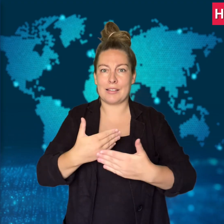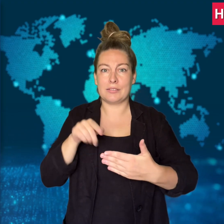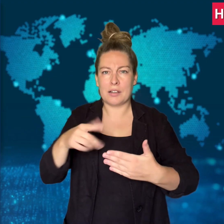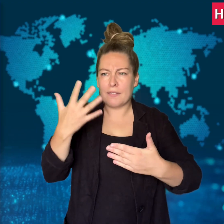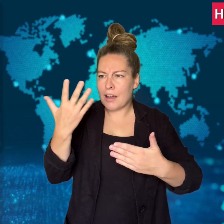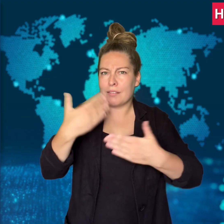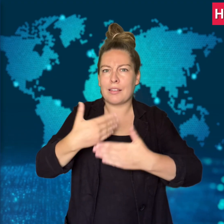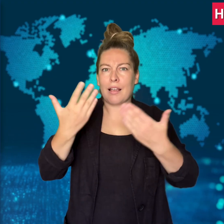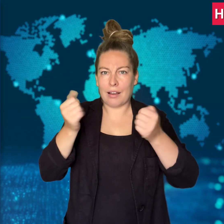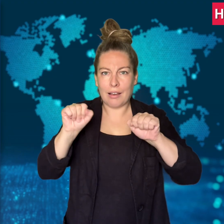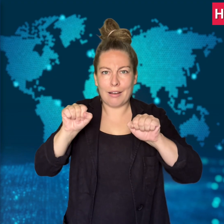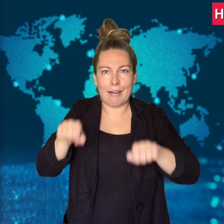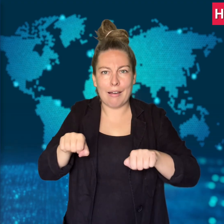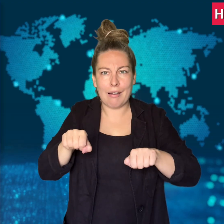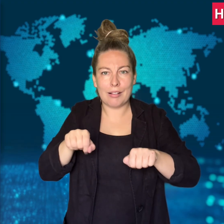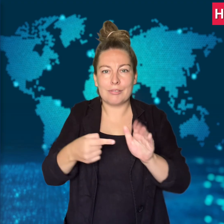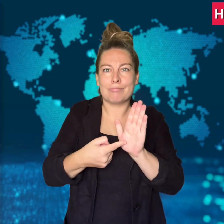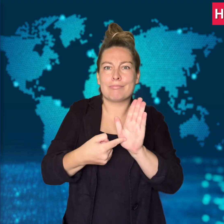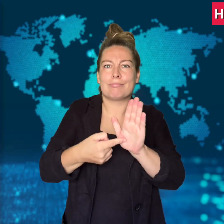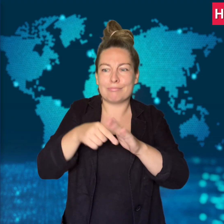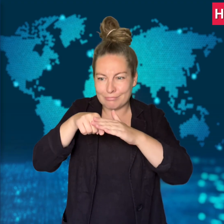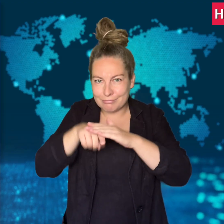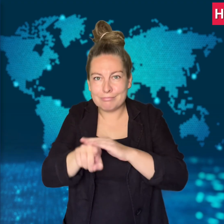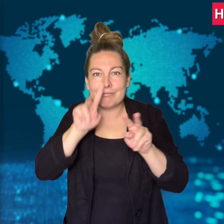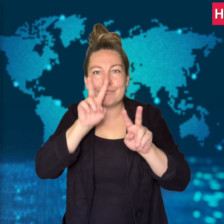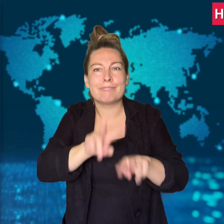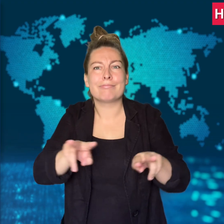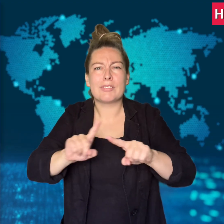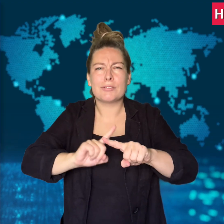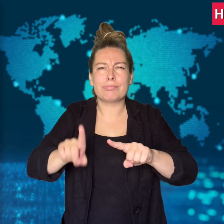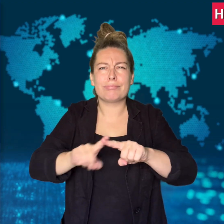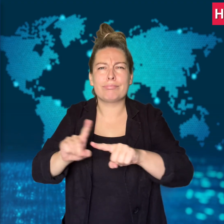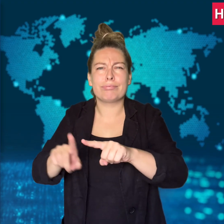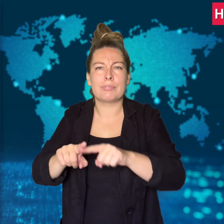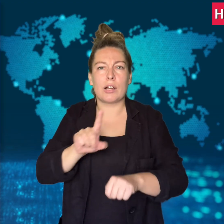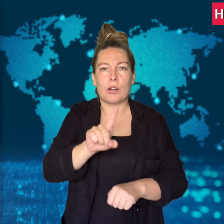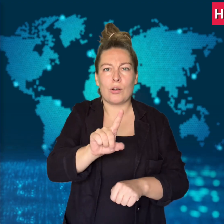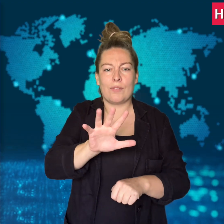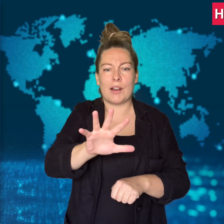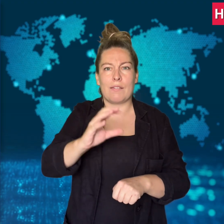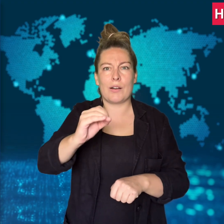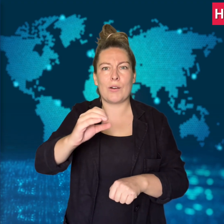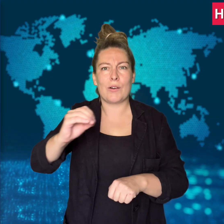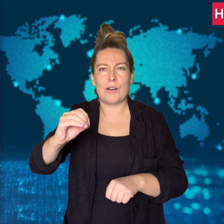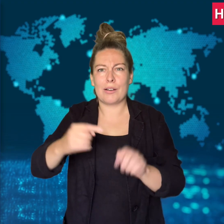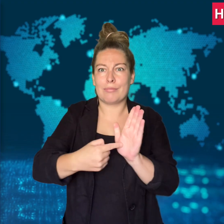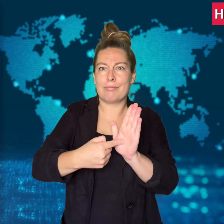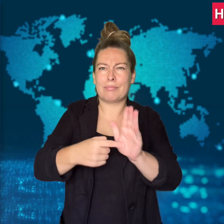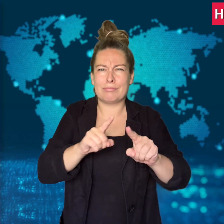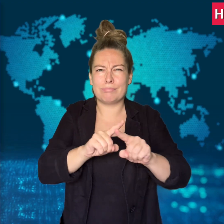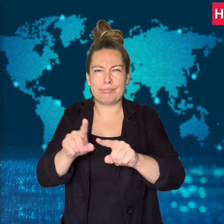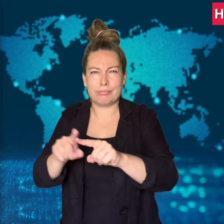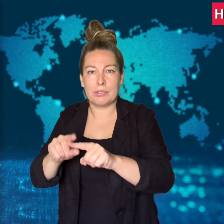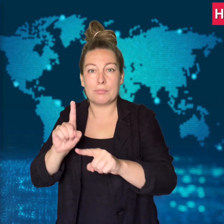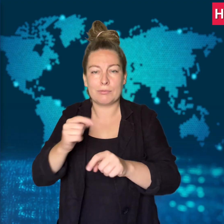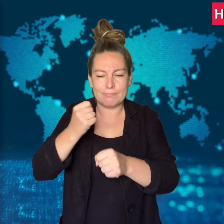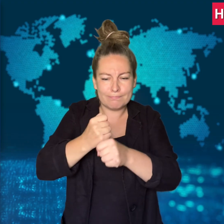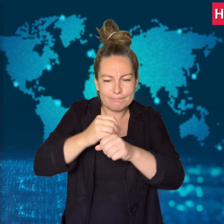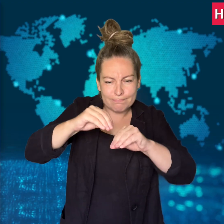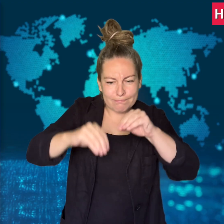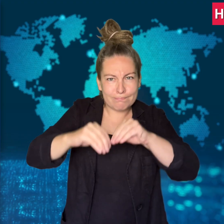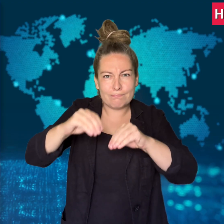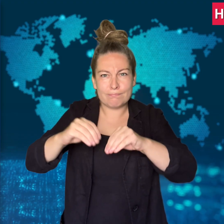from more than 200 companies. China will also host the first World